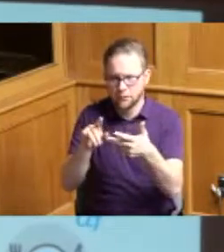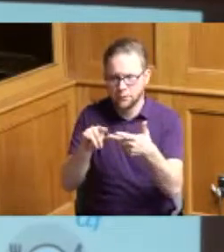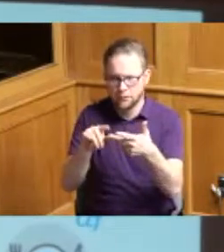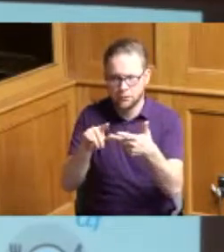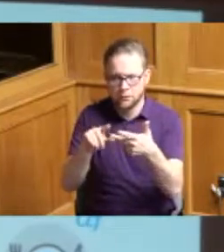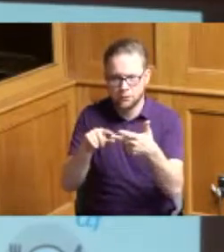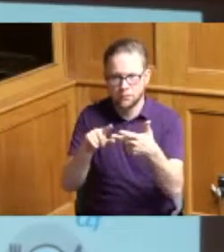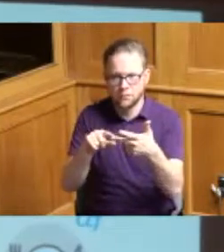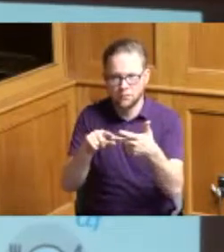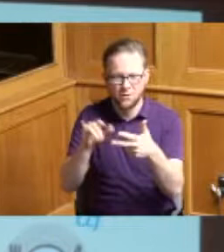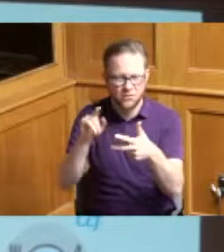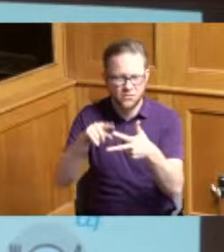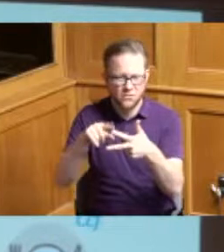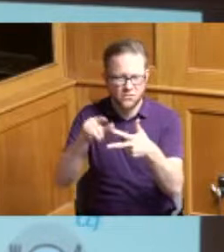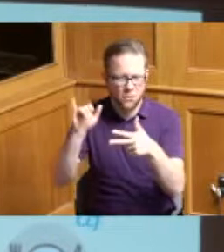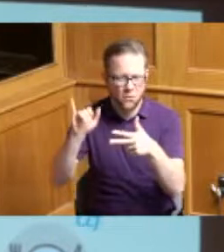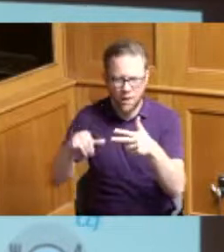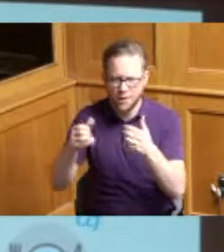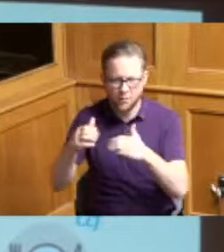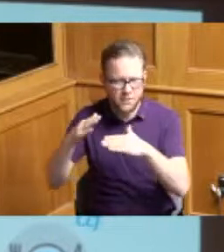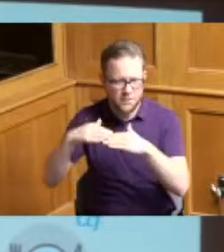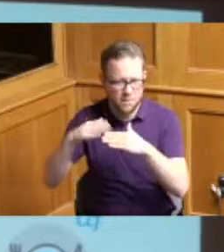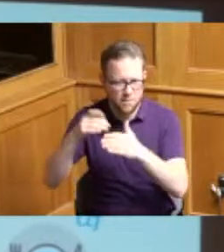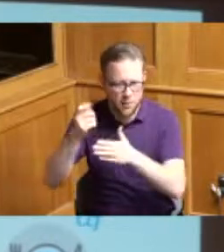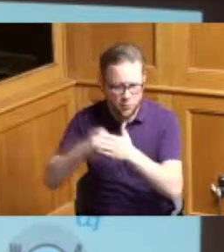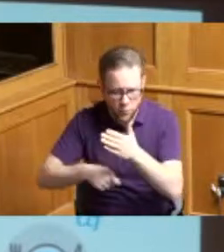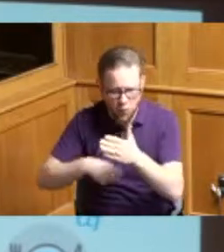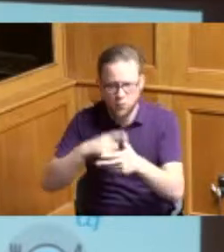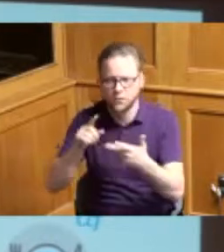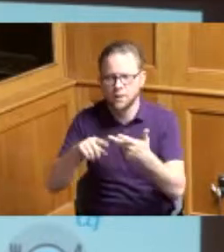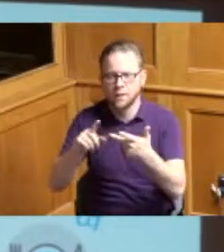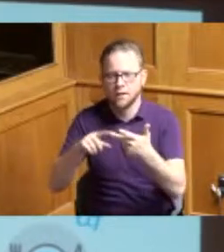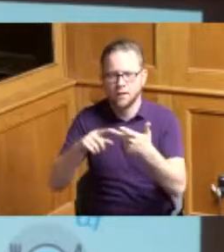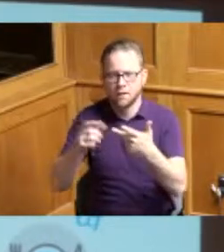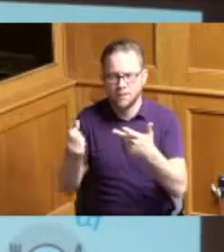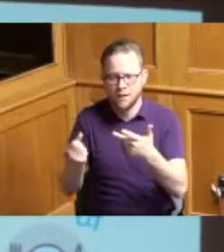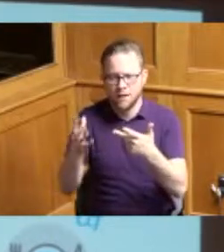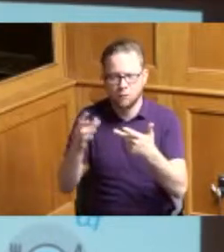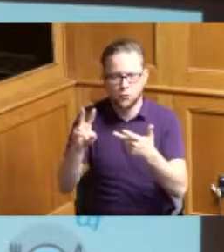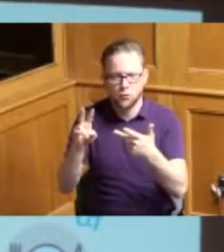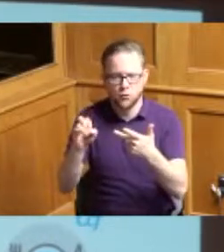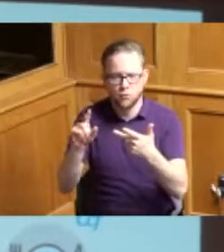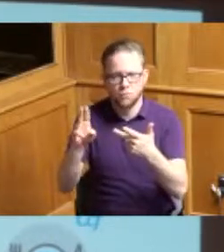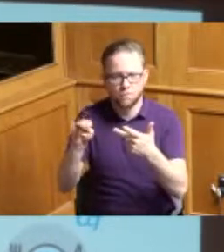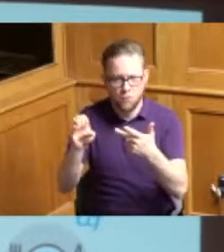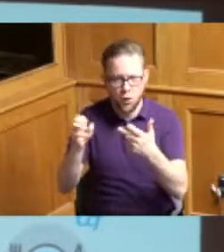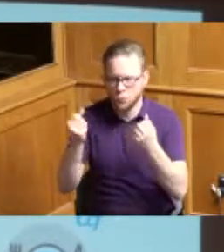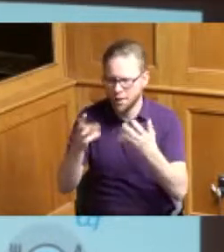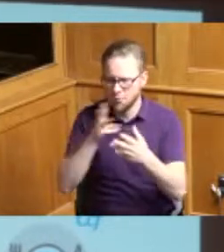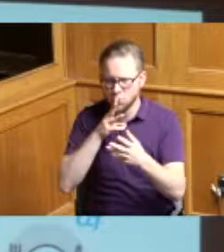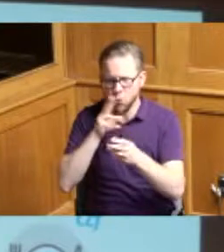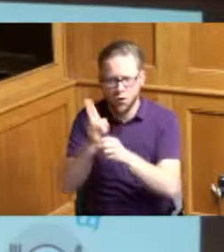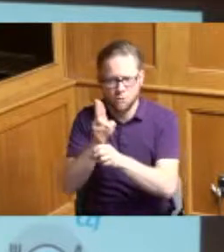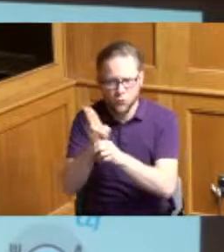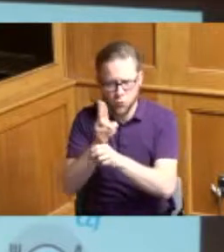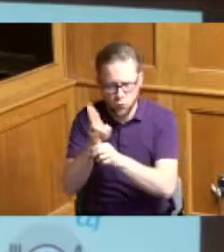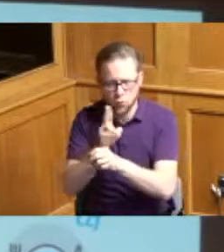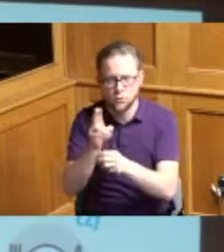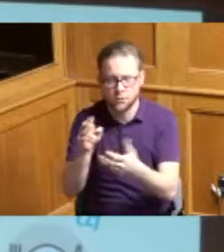charge is on the storage service charge and then how much volume is on the bill so the impact is